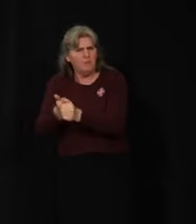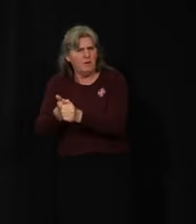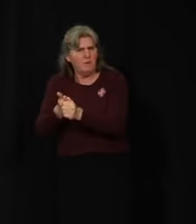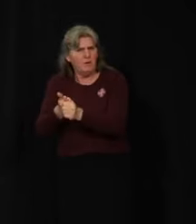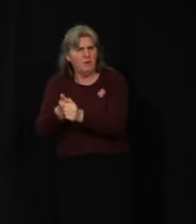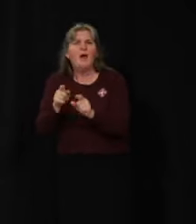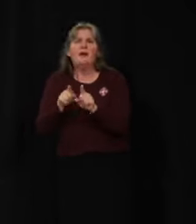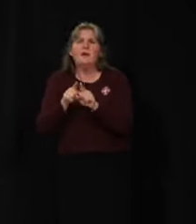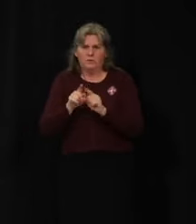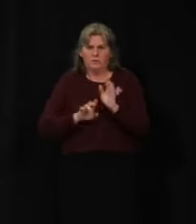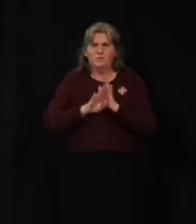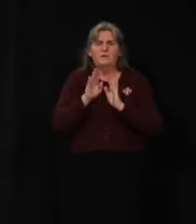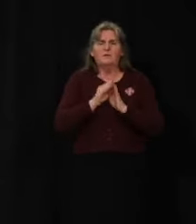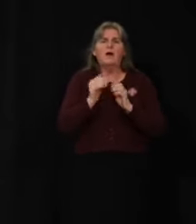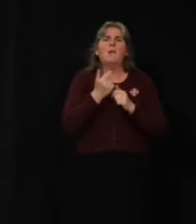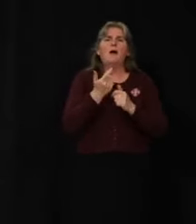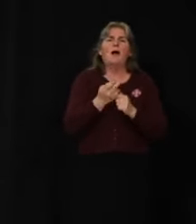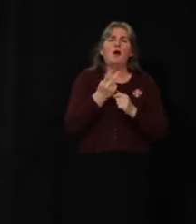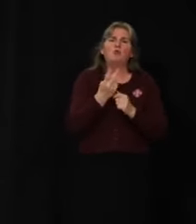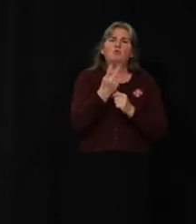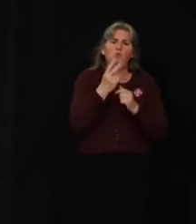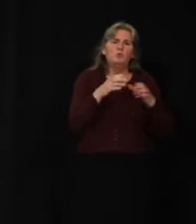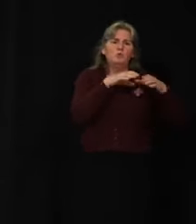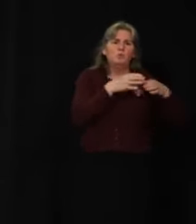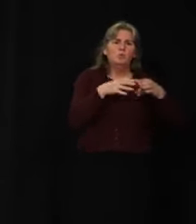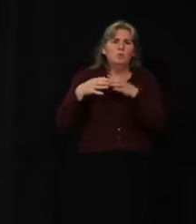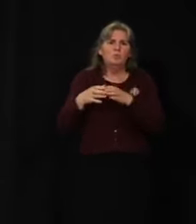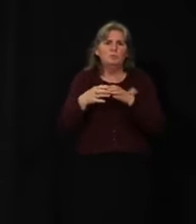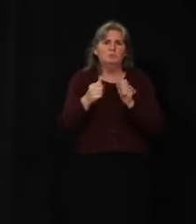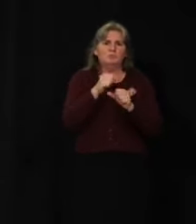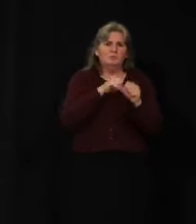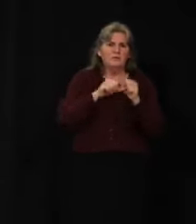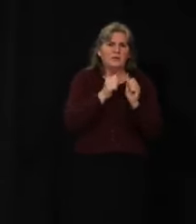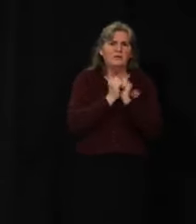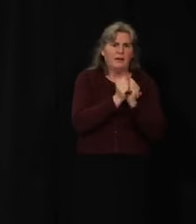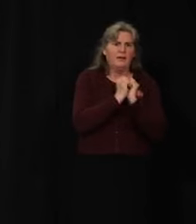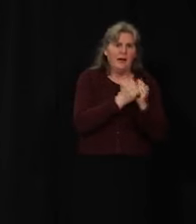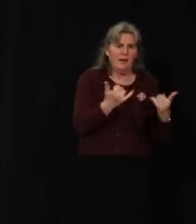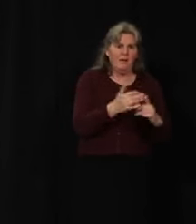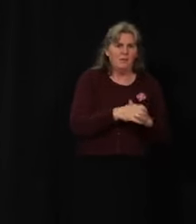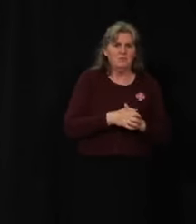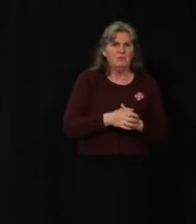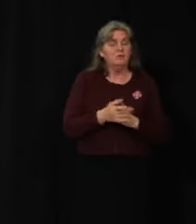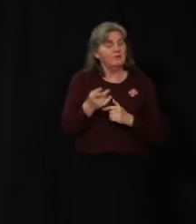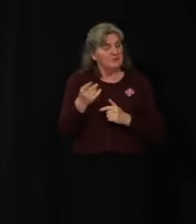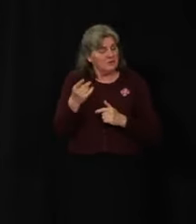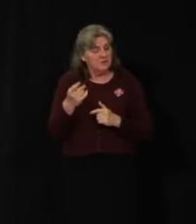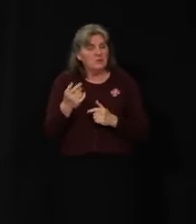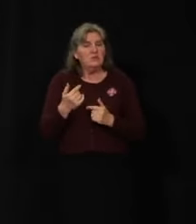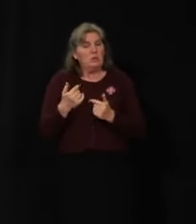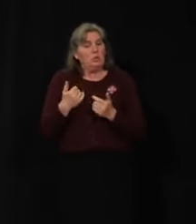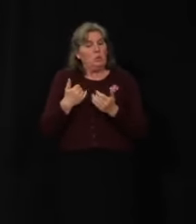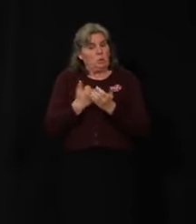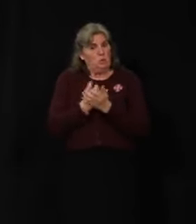allows. Other businesses and organizations which are not regulated under the public health and safety act must